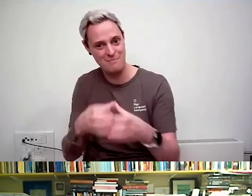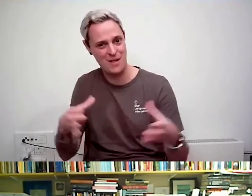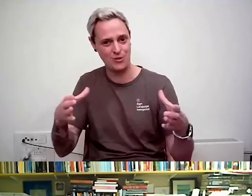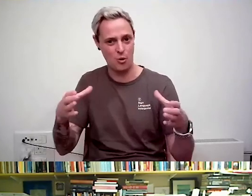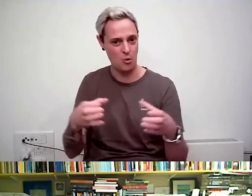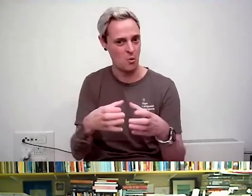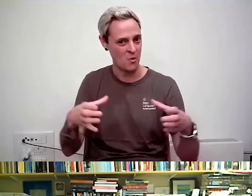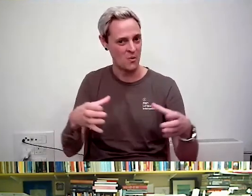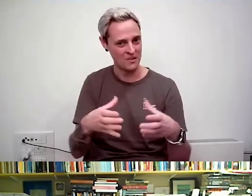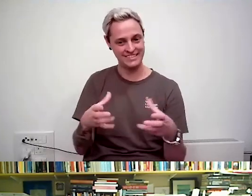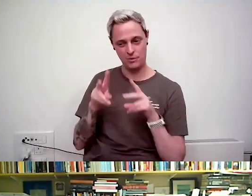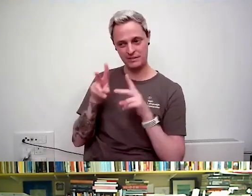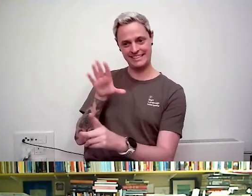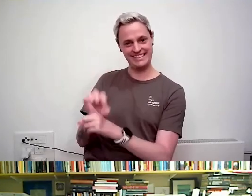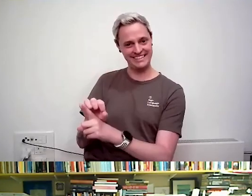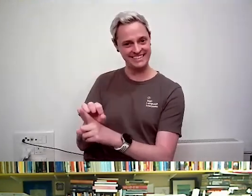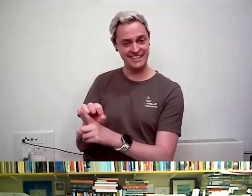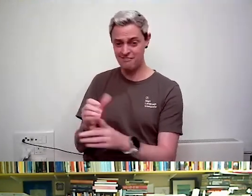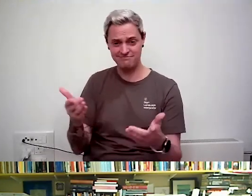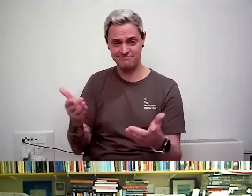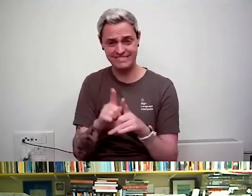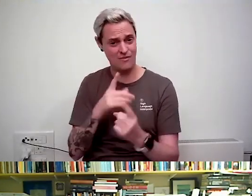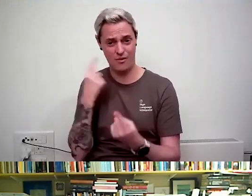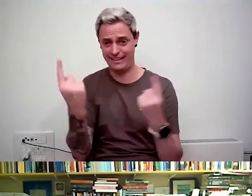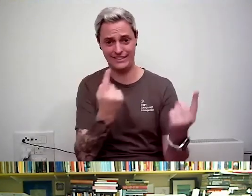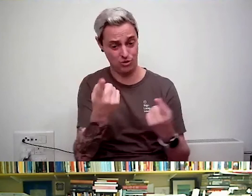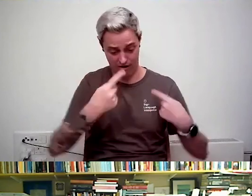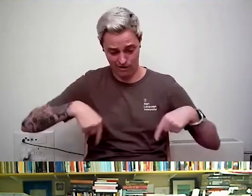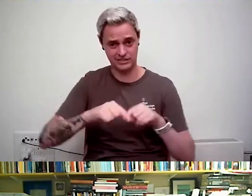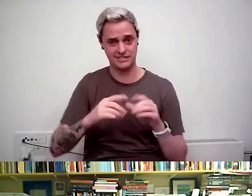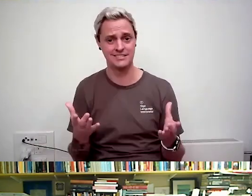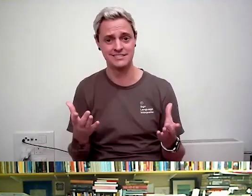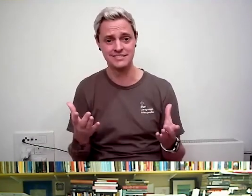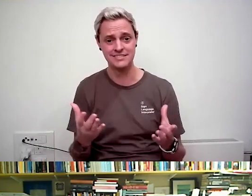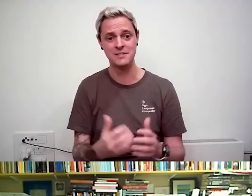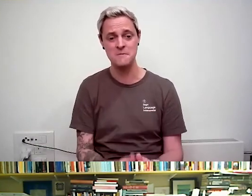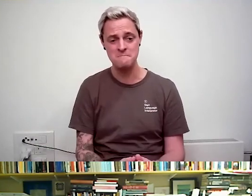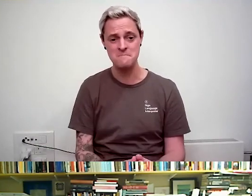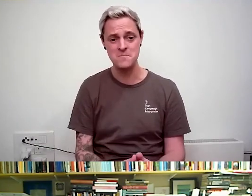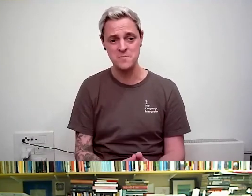And I think that's going to be true for each of us, I,